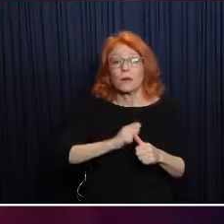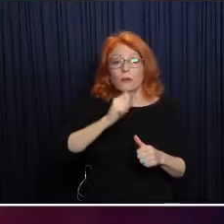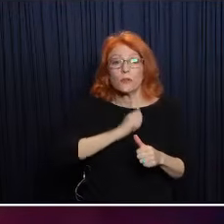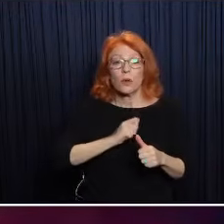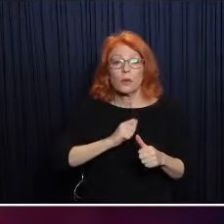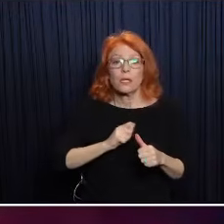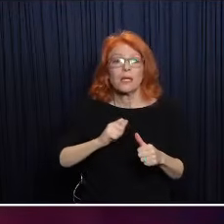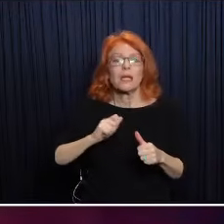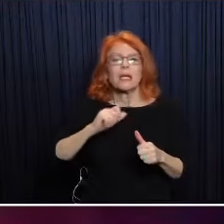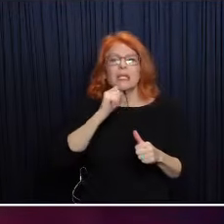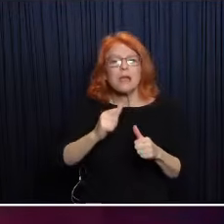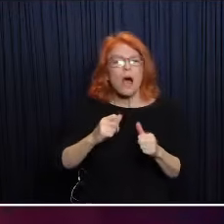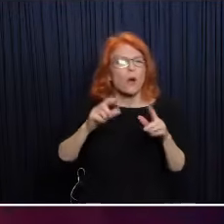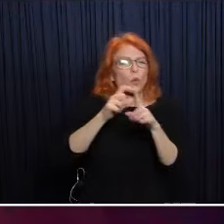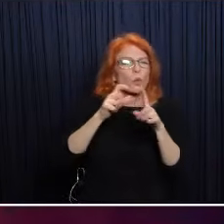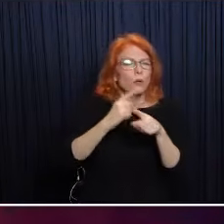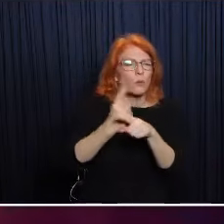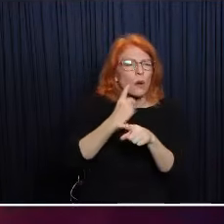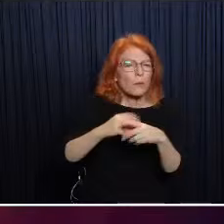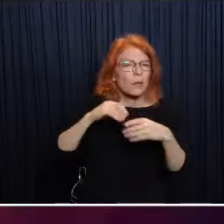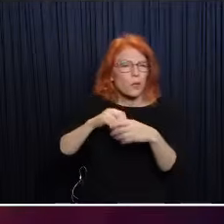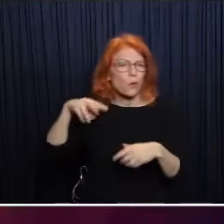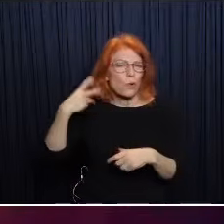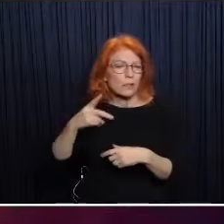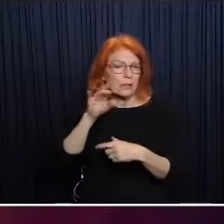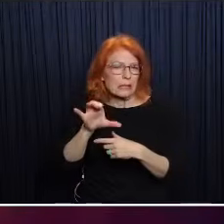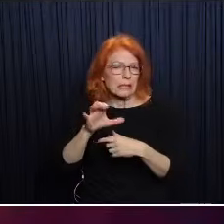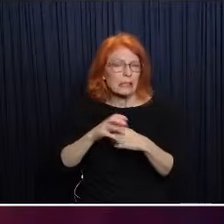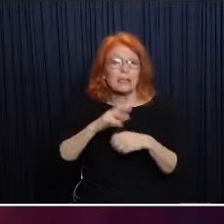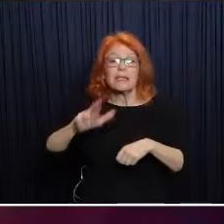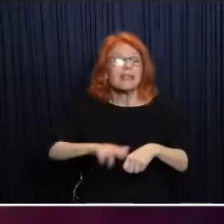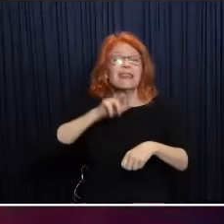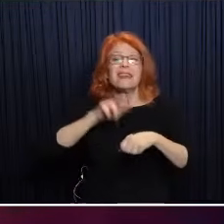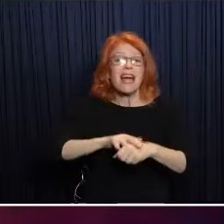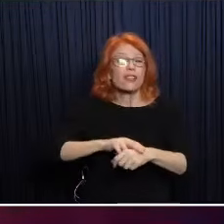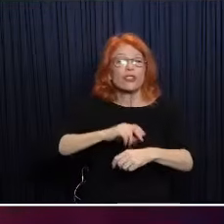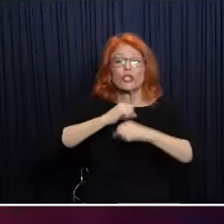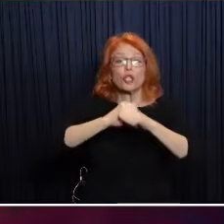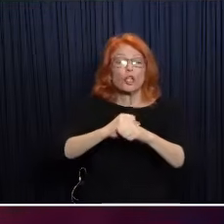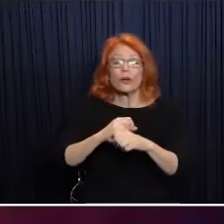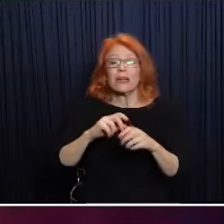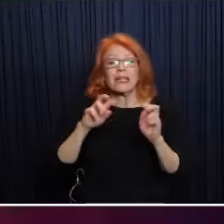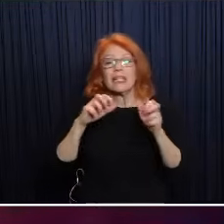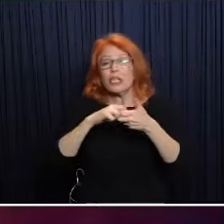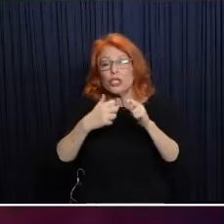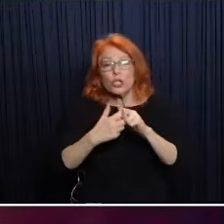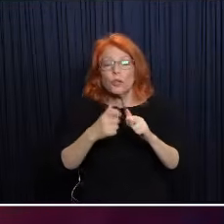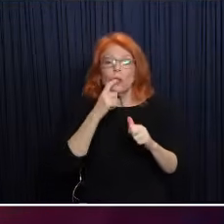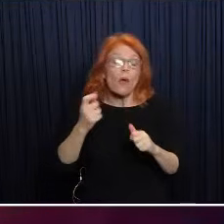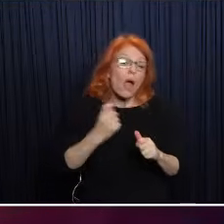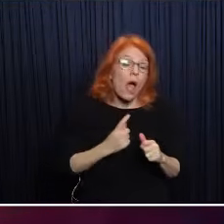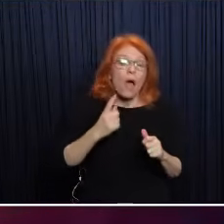A LOT OF MISINFORMATION. FIRST AND FOREMOST, WATER FOR ARIZONA IS NOT FRAMED PROPERLY